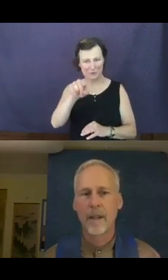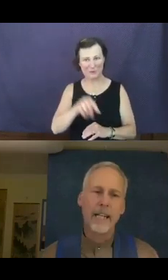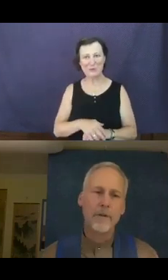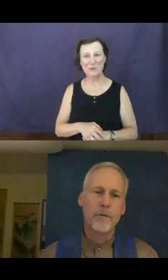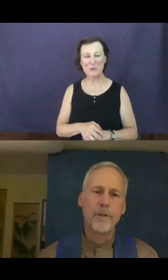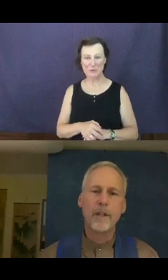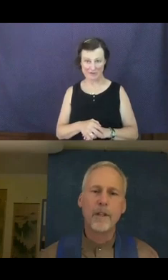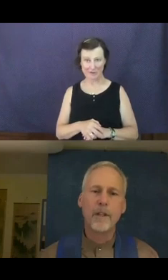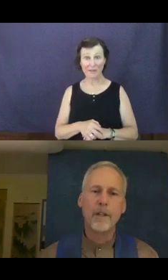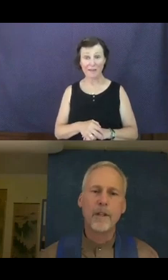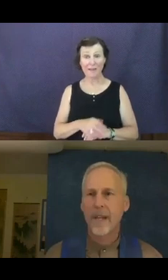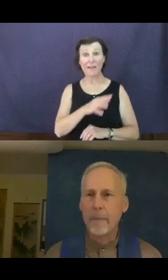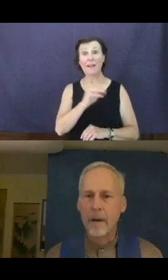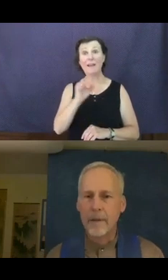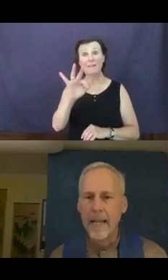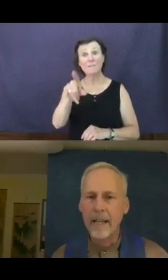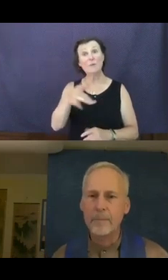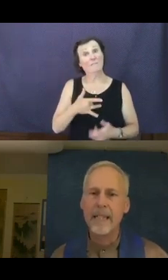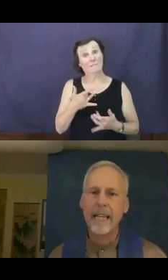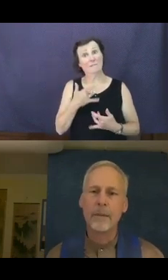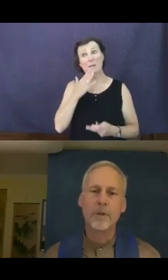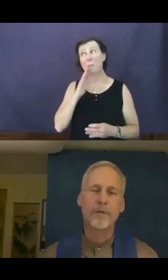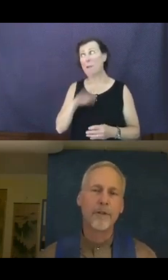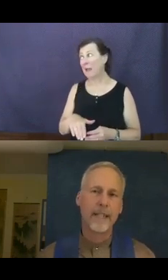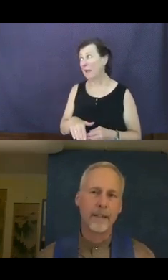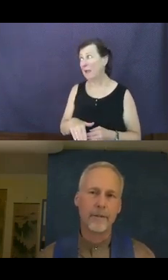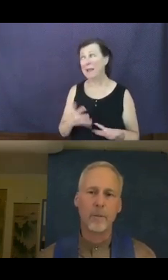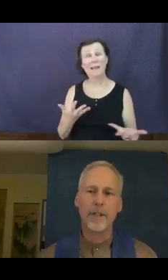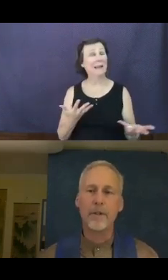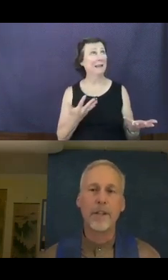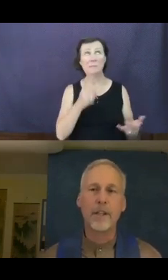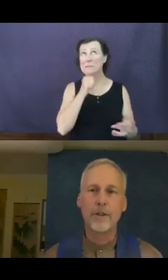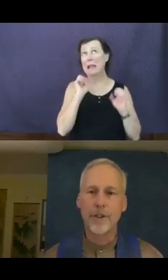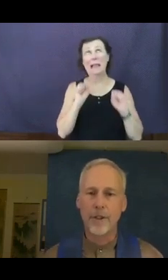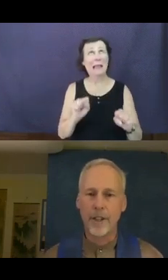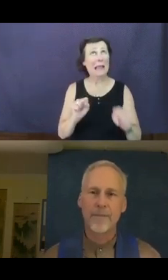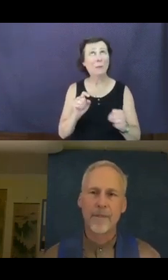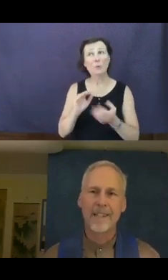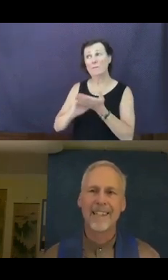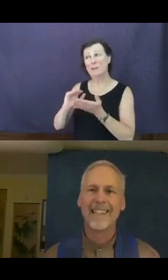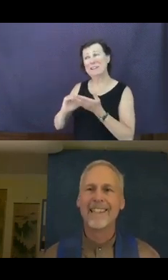And if you feel bad about not being able to forgive when you think you should,